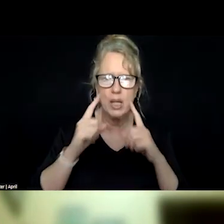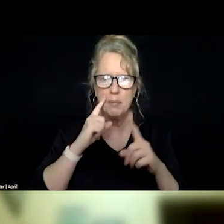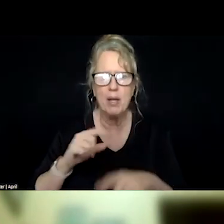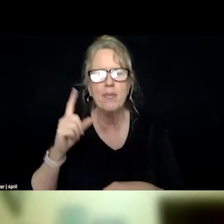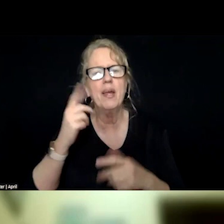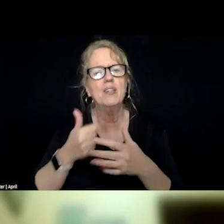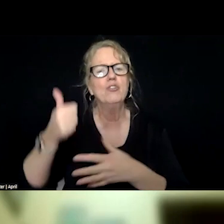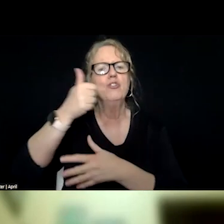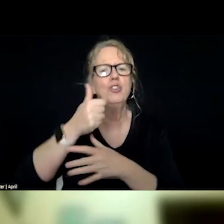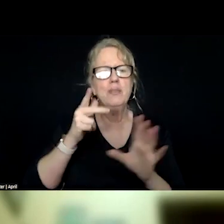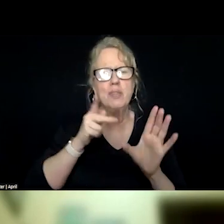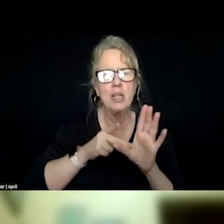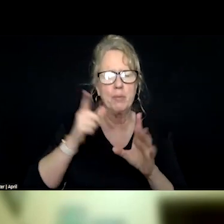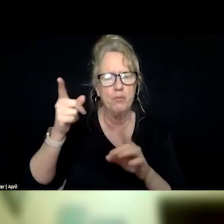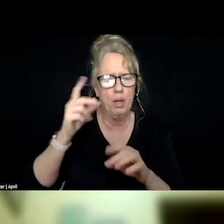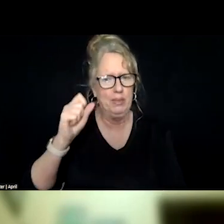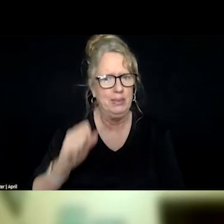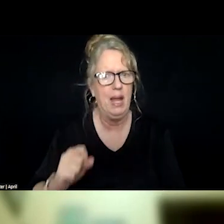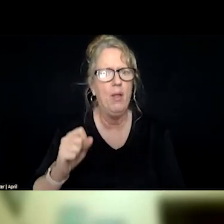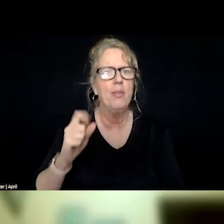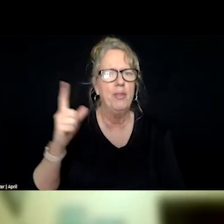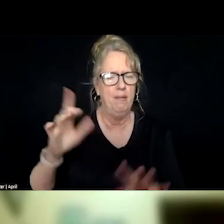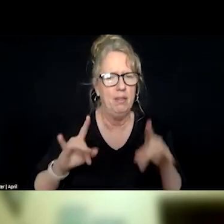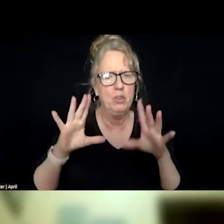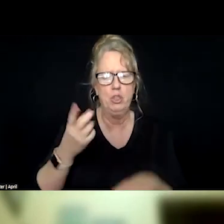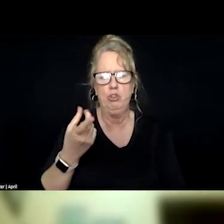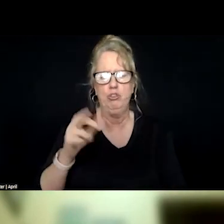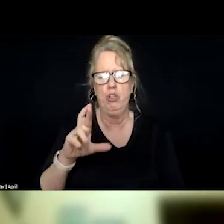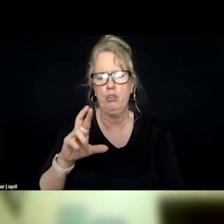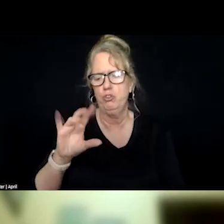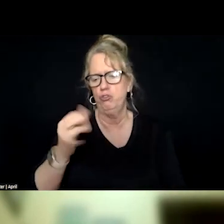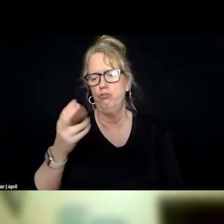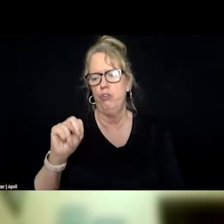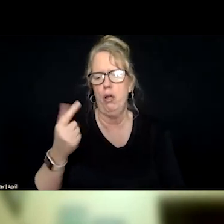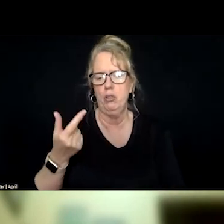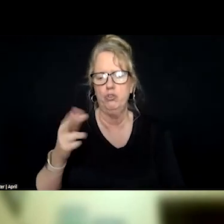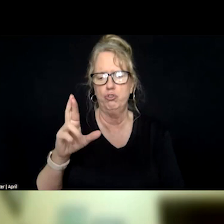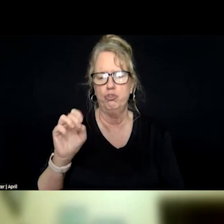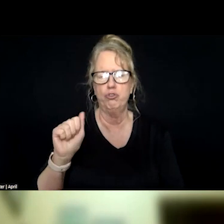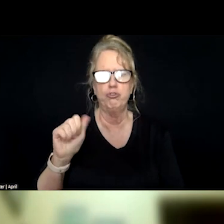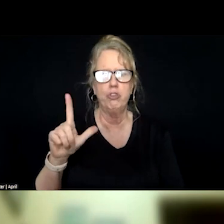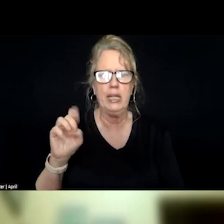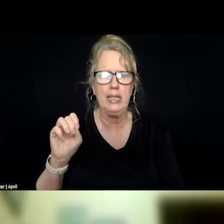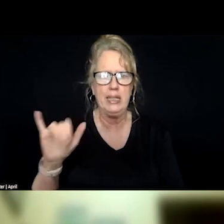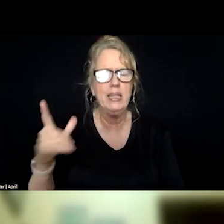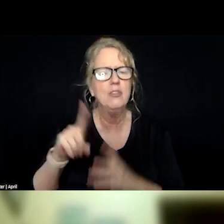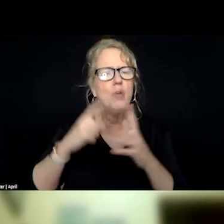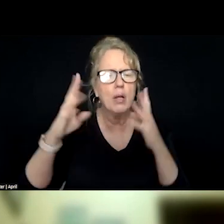FROM SOUTH AUSTRALIA HEALTH TO DISCUSS INNOVATIONS HE HAS